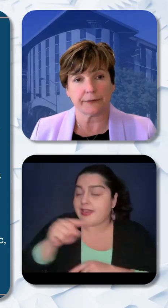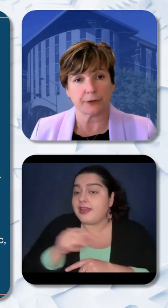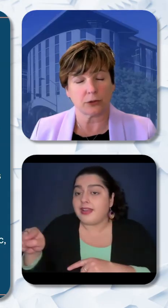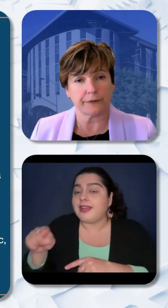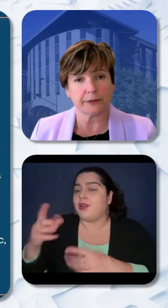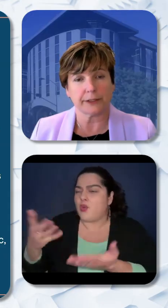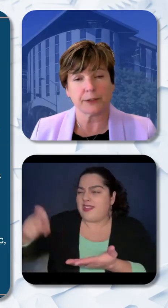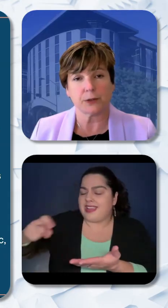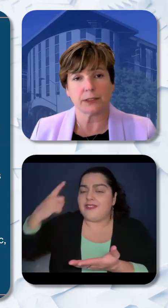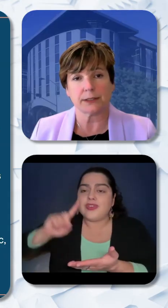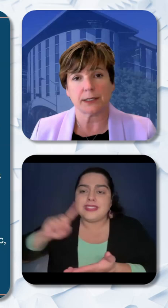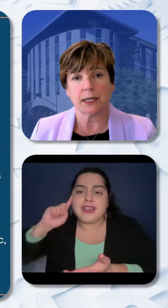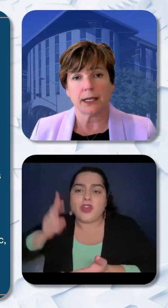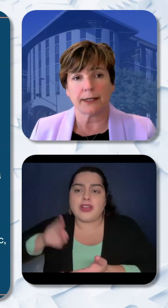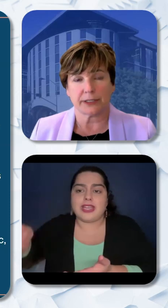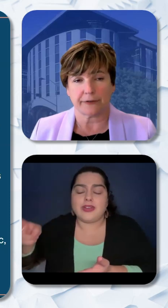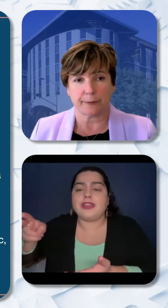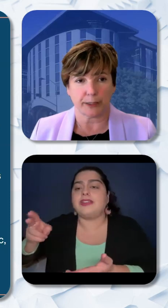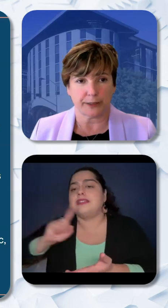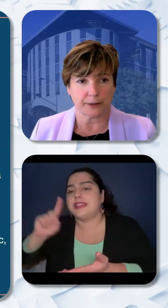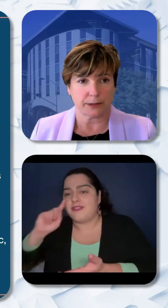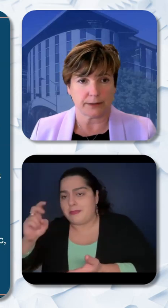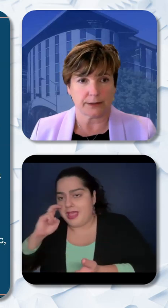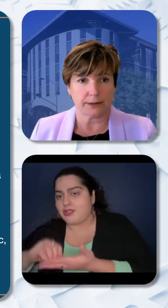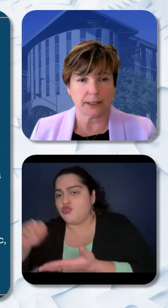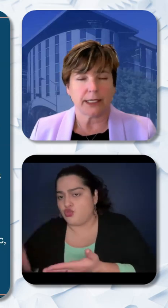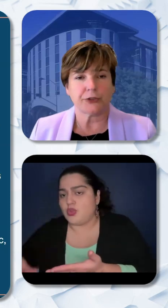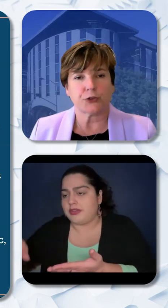our deaf and hard of hearing students, and our deaf and blind students. It